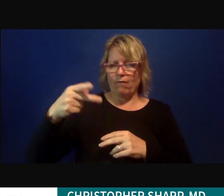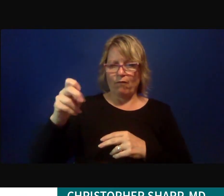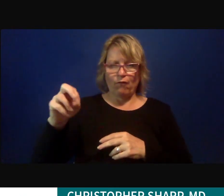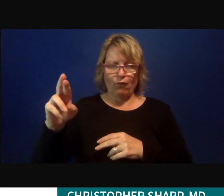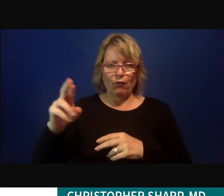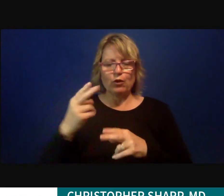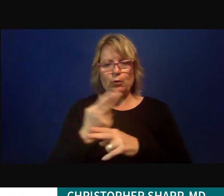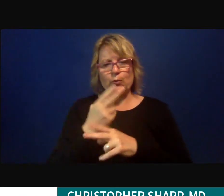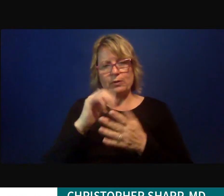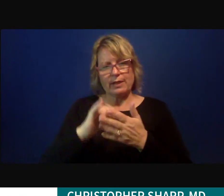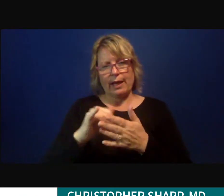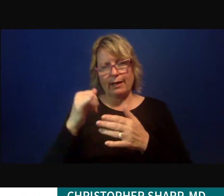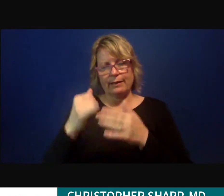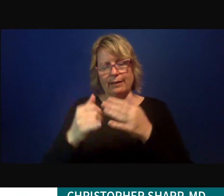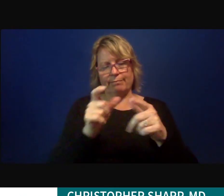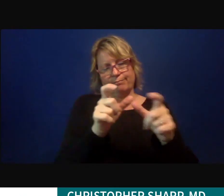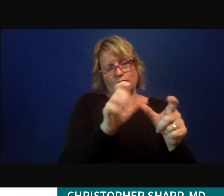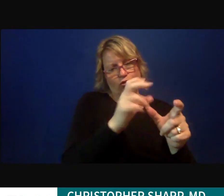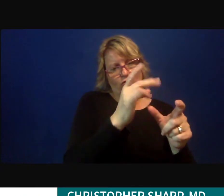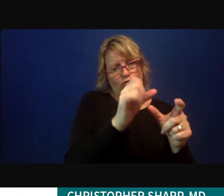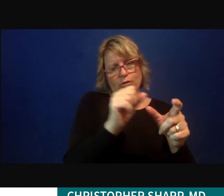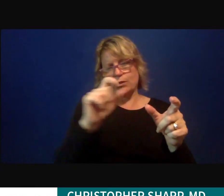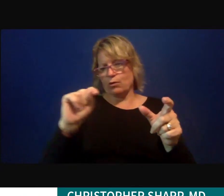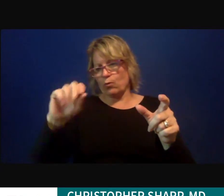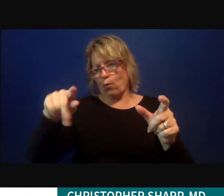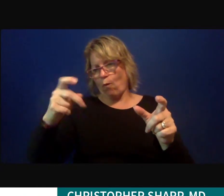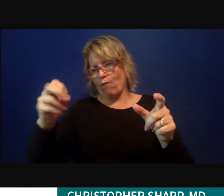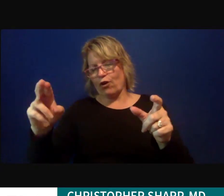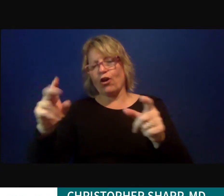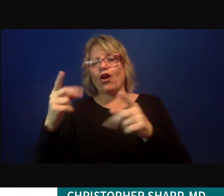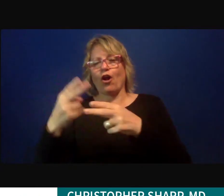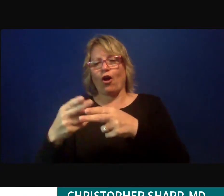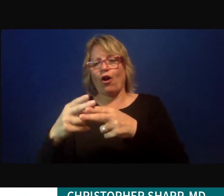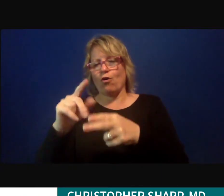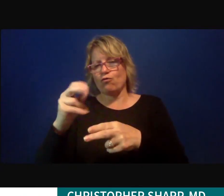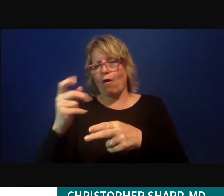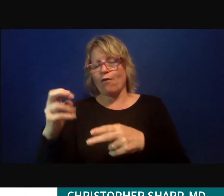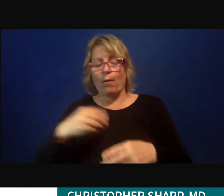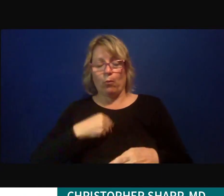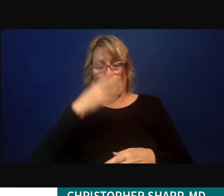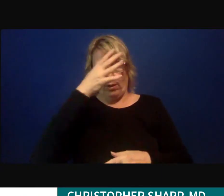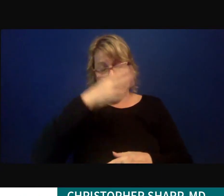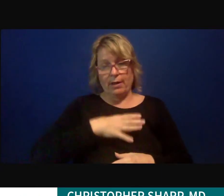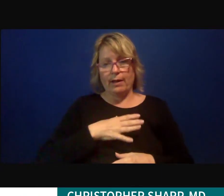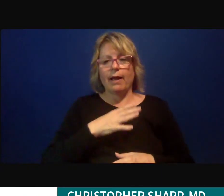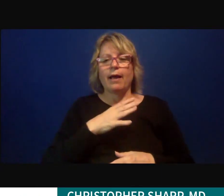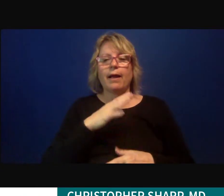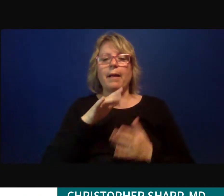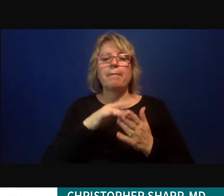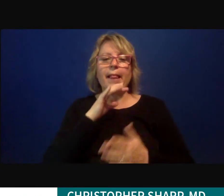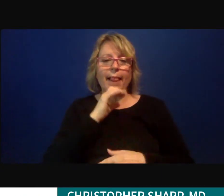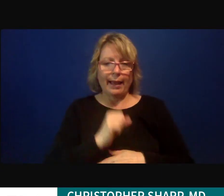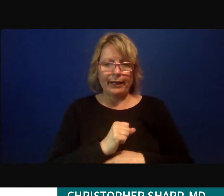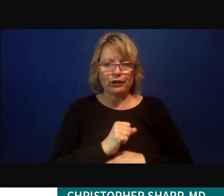because that is what I am commonly called, I'm a Caucasian male in my middle age look.